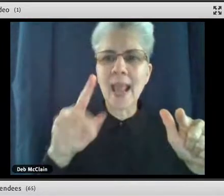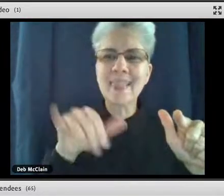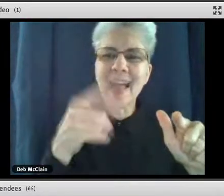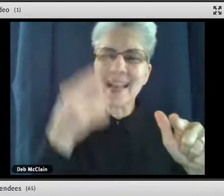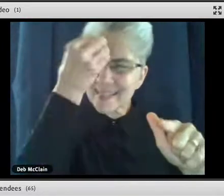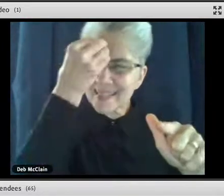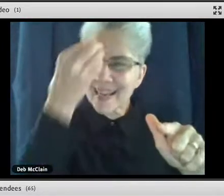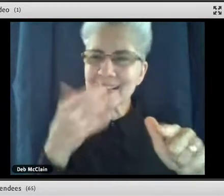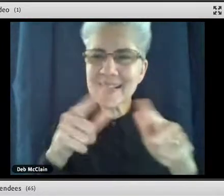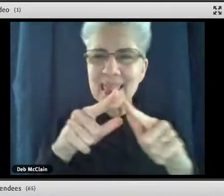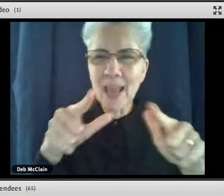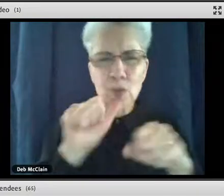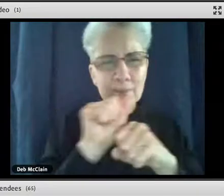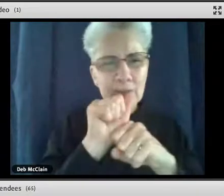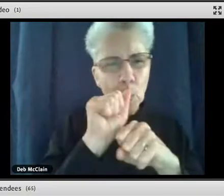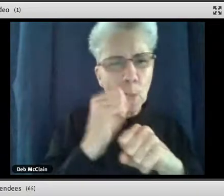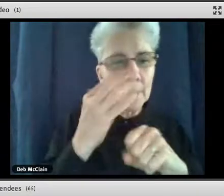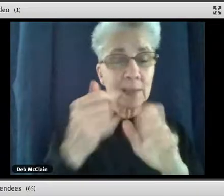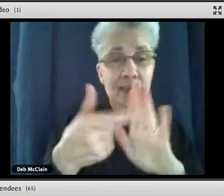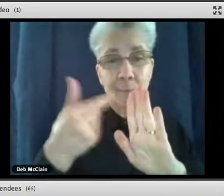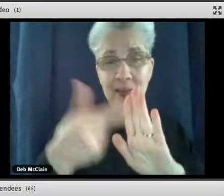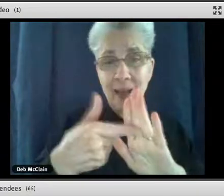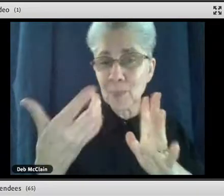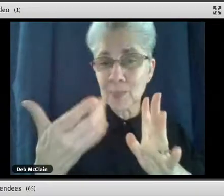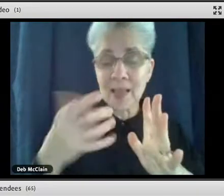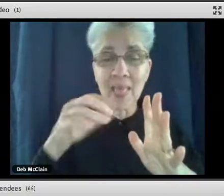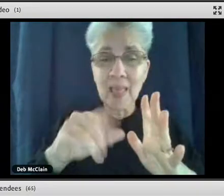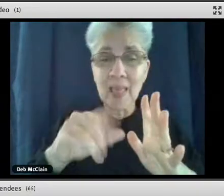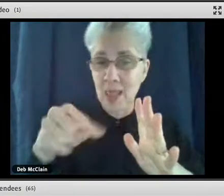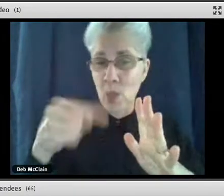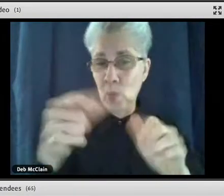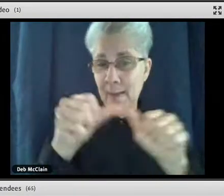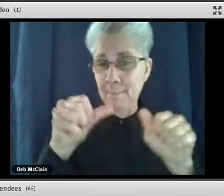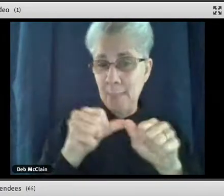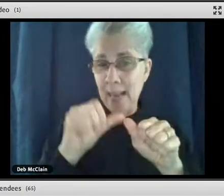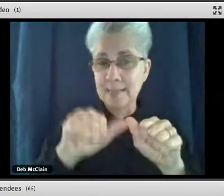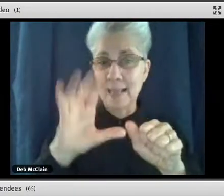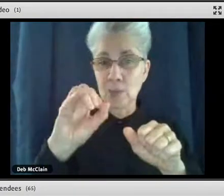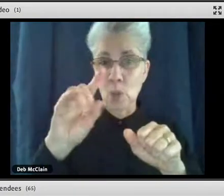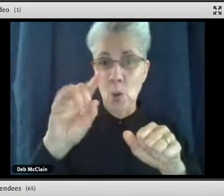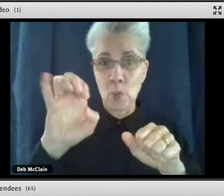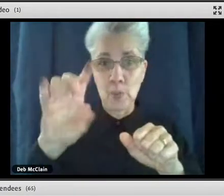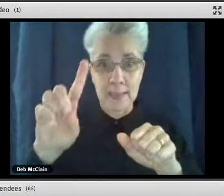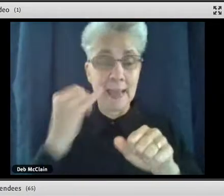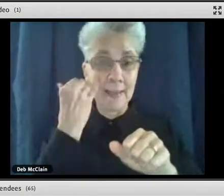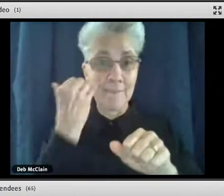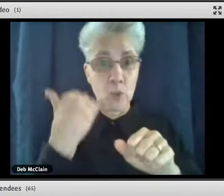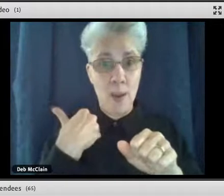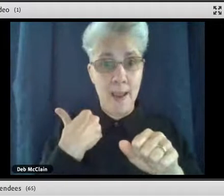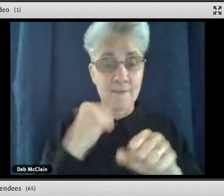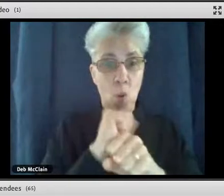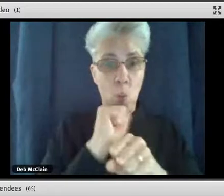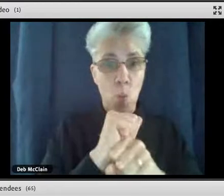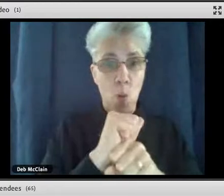Okay. And then finally, language. Okay, this tells us the language of the work because sometimes this is the only place